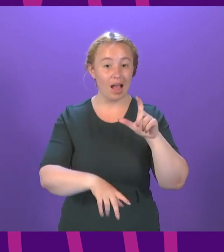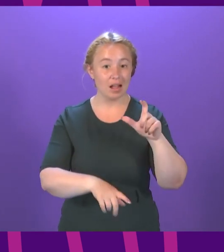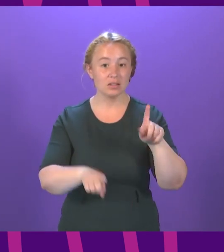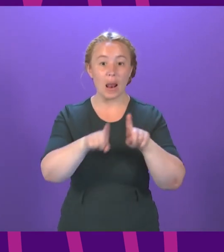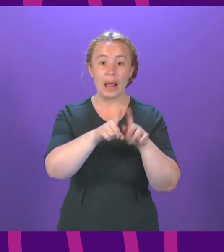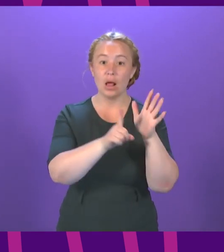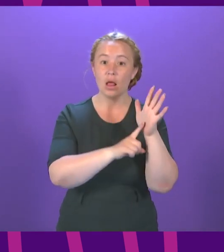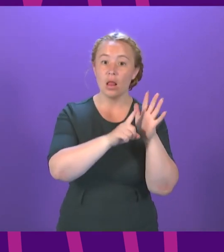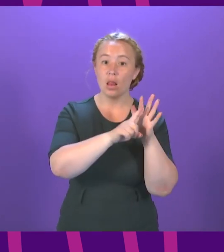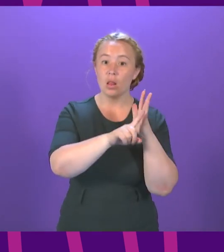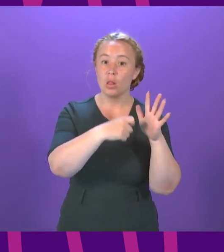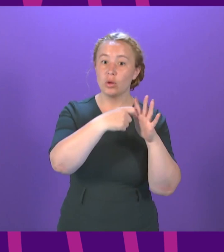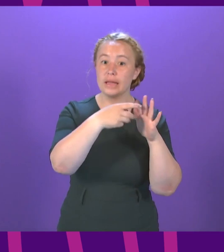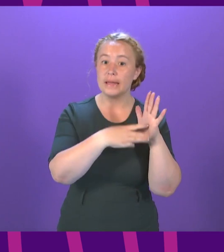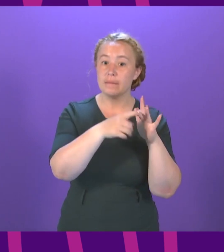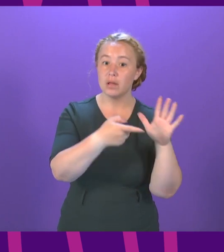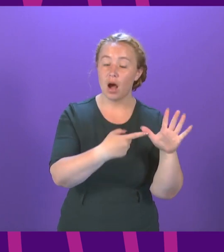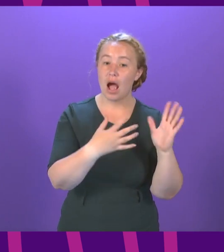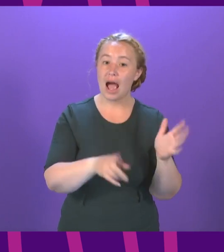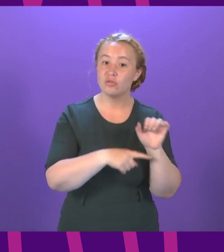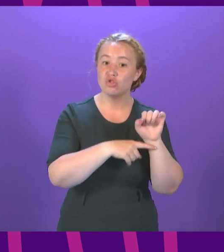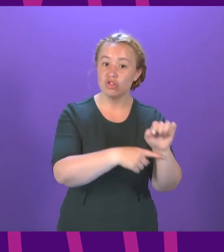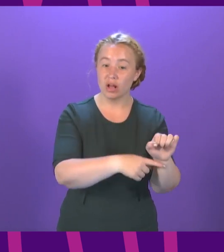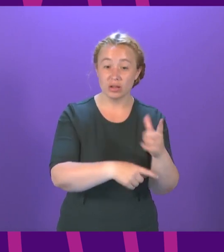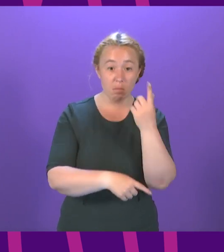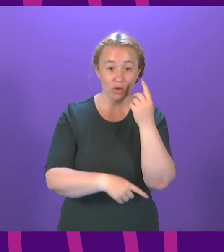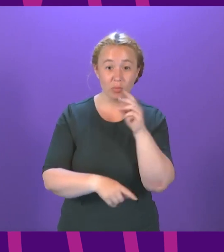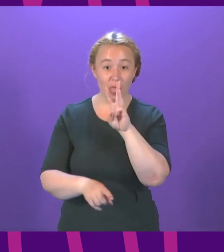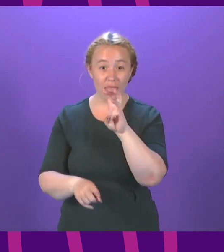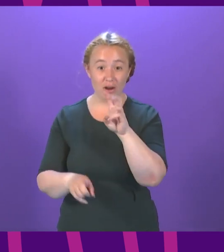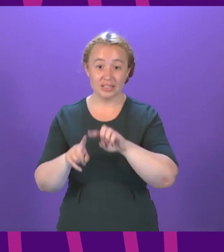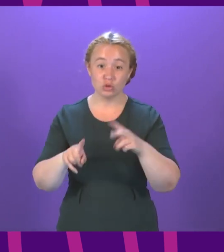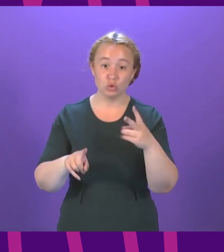to shield last year that the vaccine might be only 13 to 20 per cent effective for them.